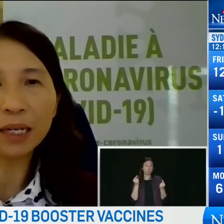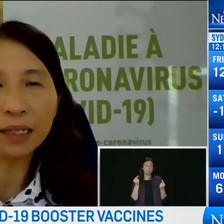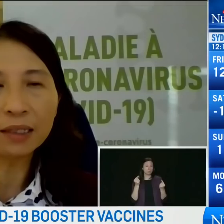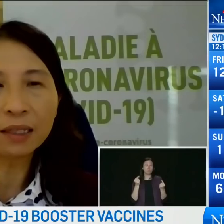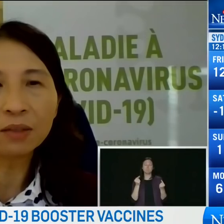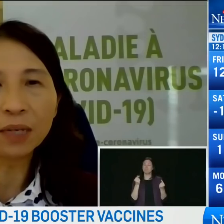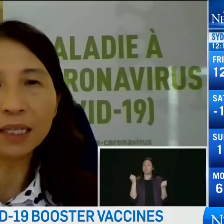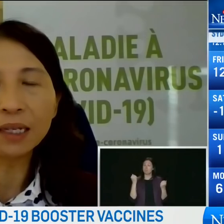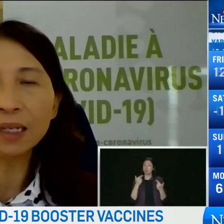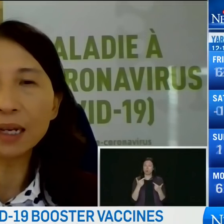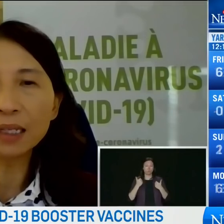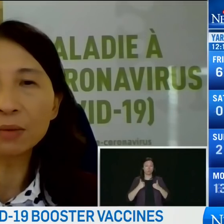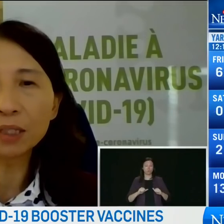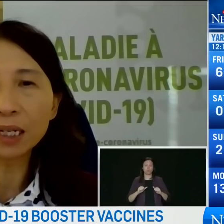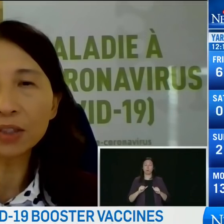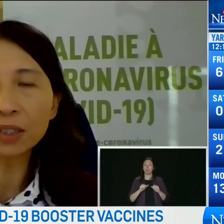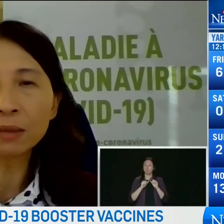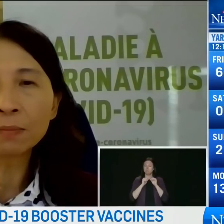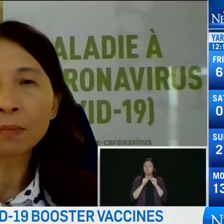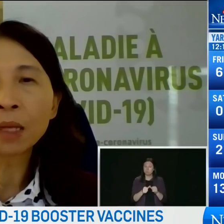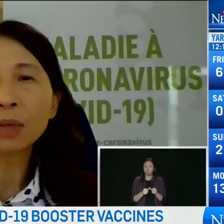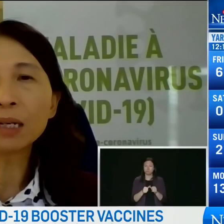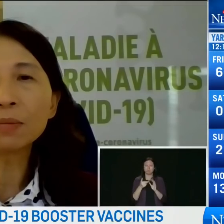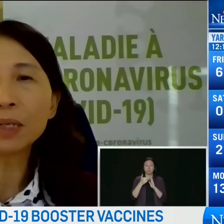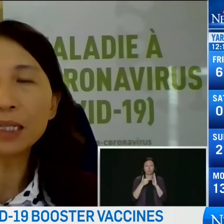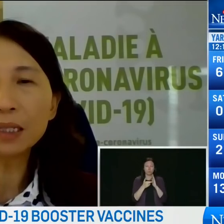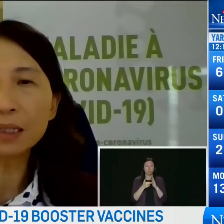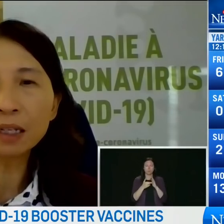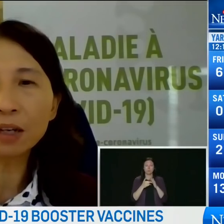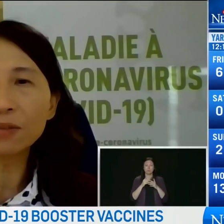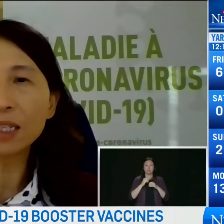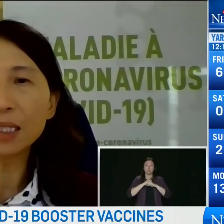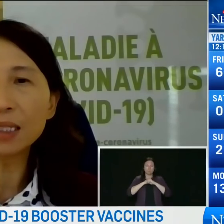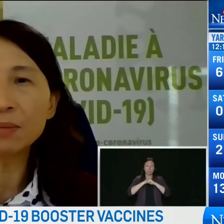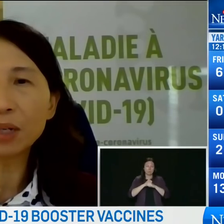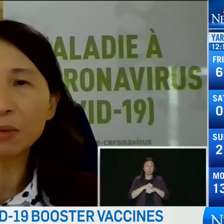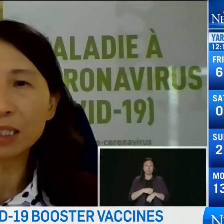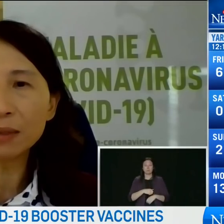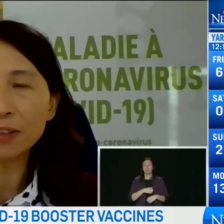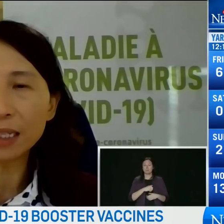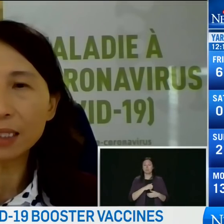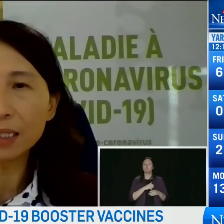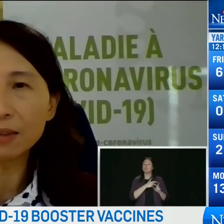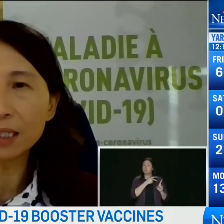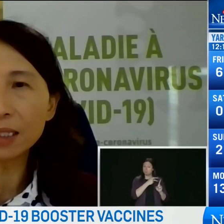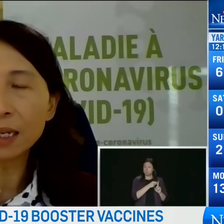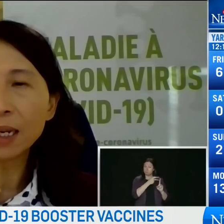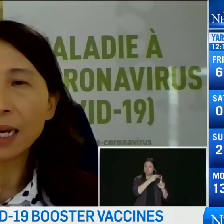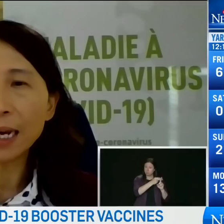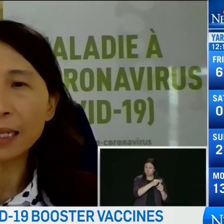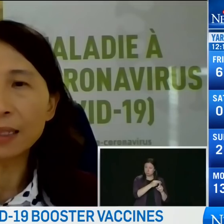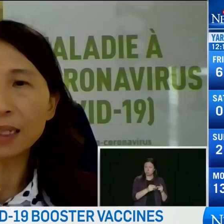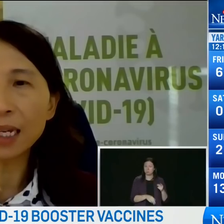BETTER PROTECTED INDIVIDUALLY AND COLLECTIVELY WHEN WE ALL DO